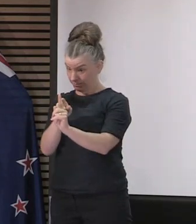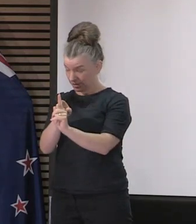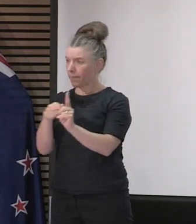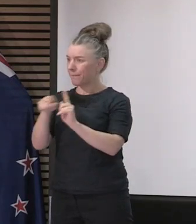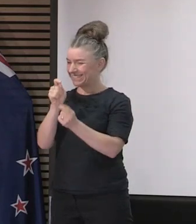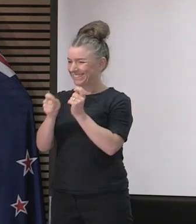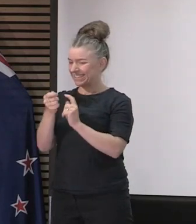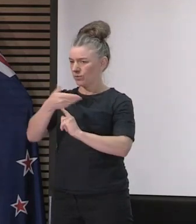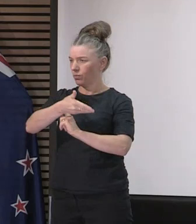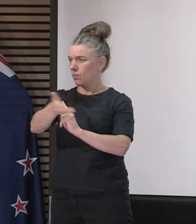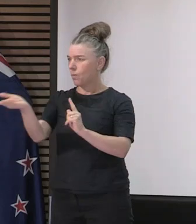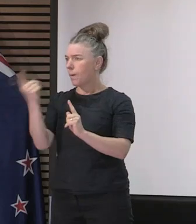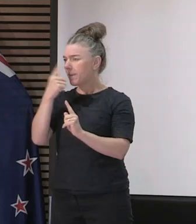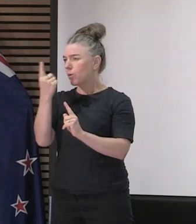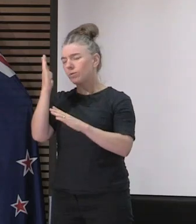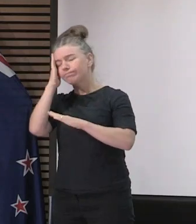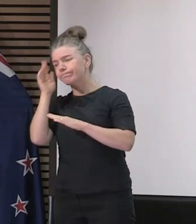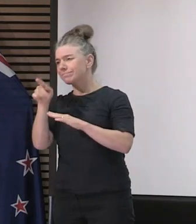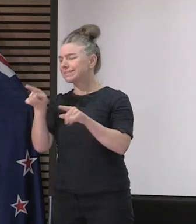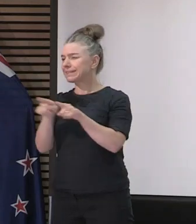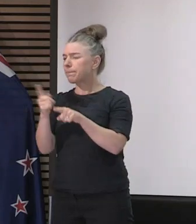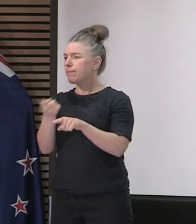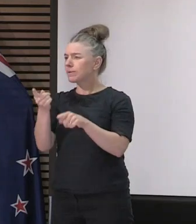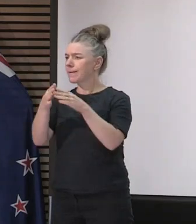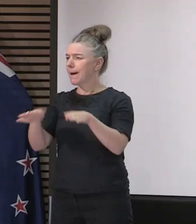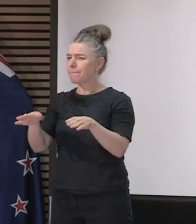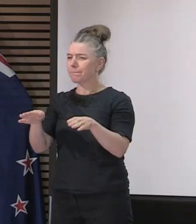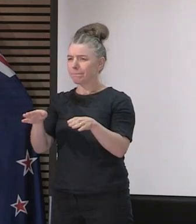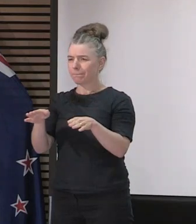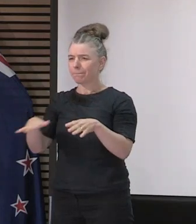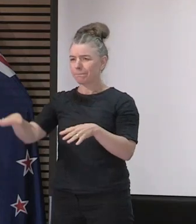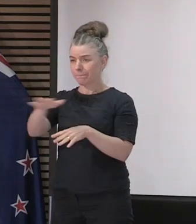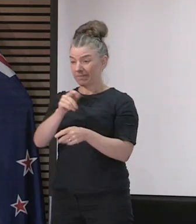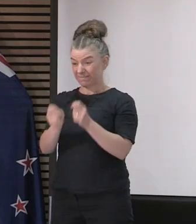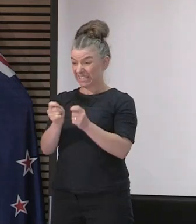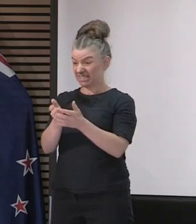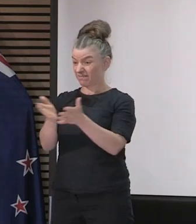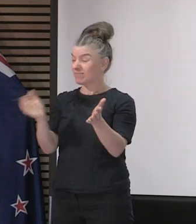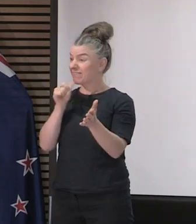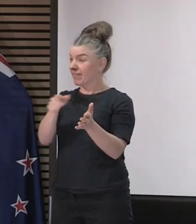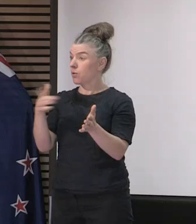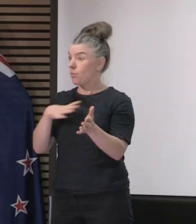campground and testing has been offered and conducted and